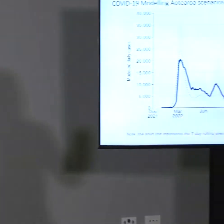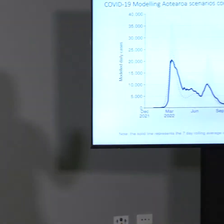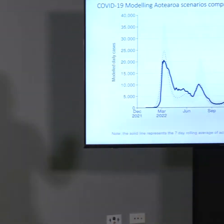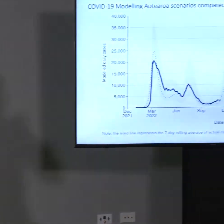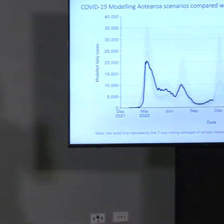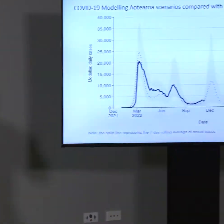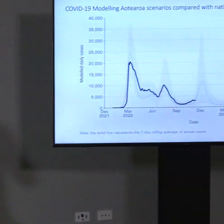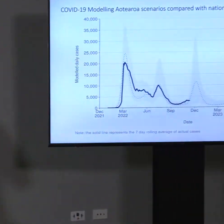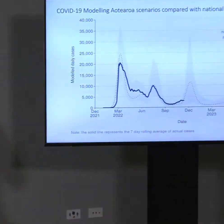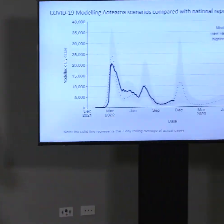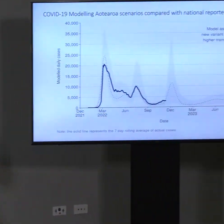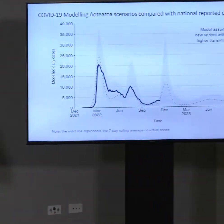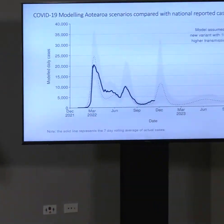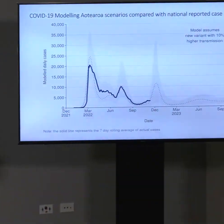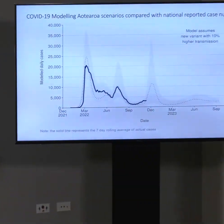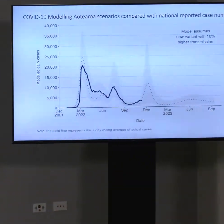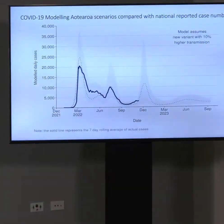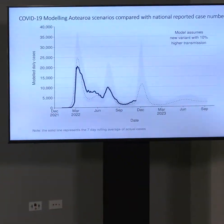cases could rise to a similar